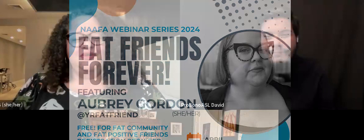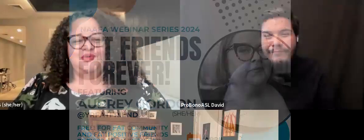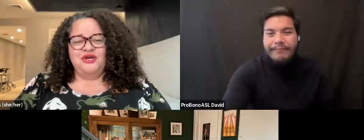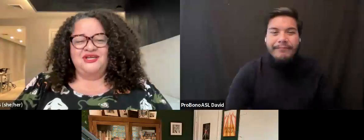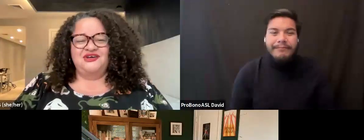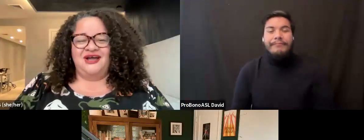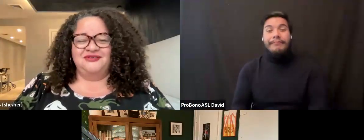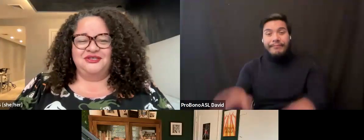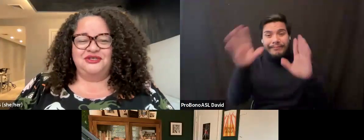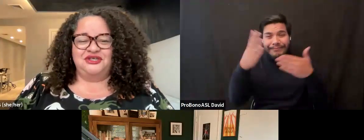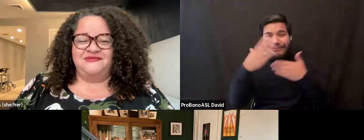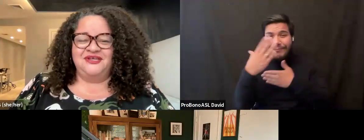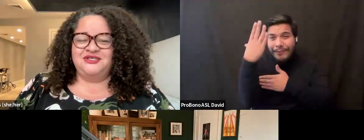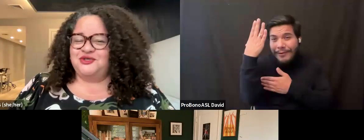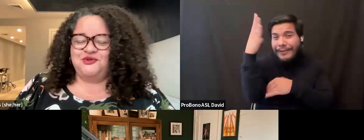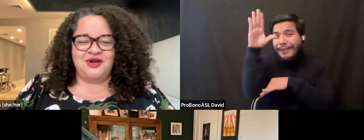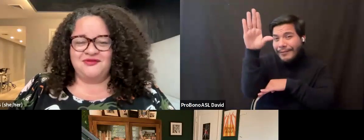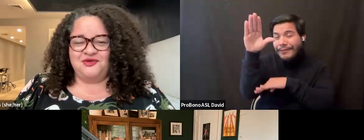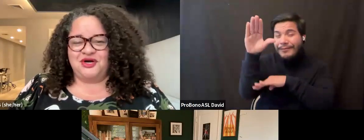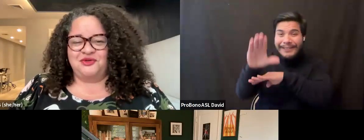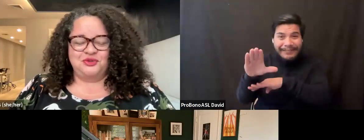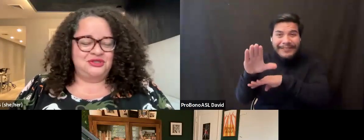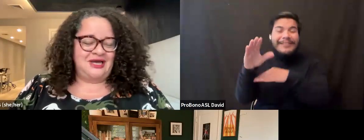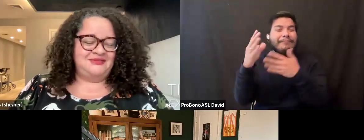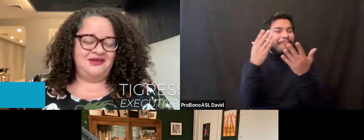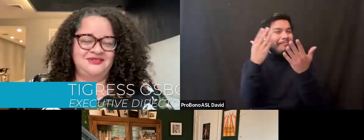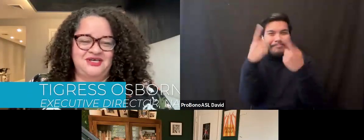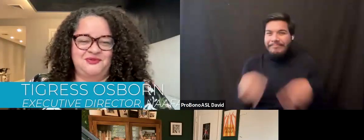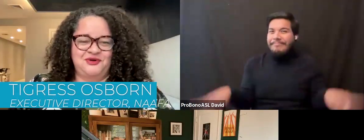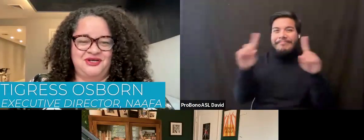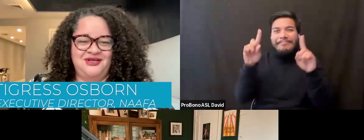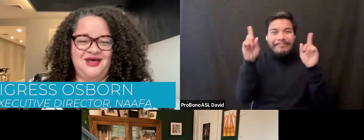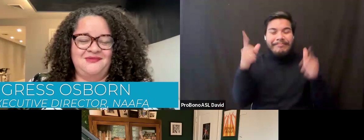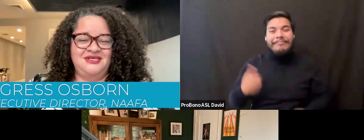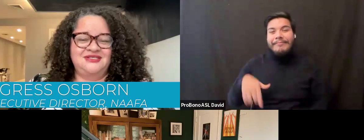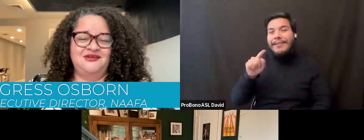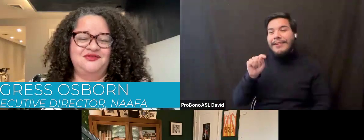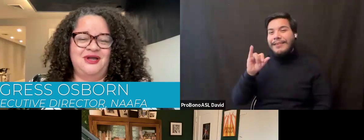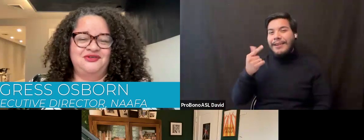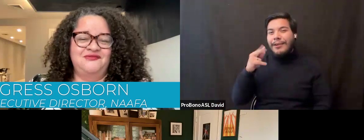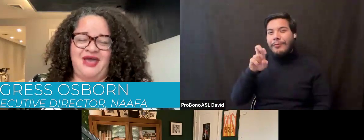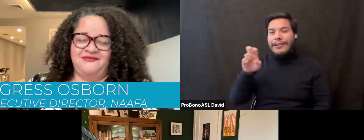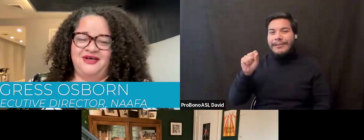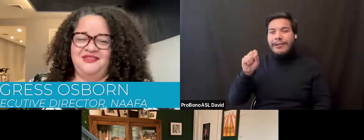Good morning, good afternoon, good evening to you, wherever you are in the world. I'm Tigress Osborn. I'm the executive director of NAAFA,